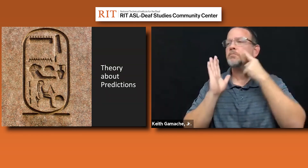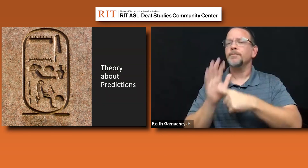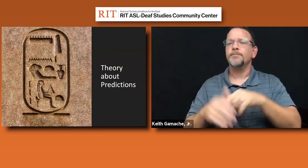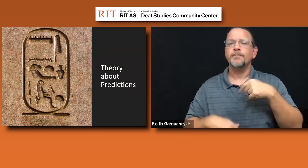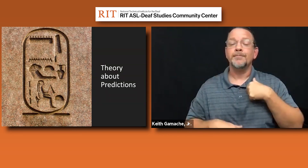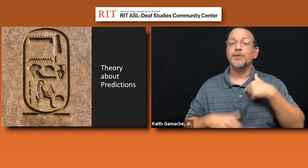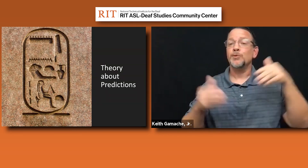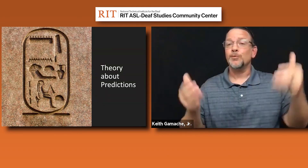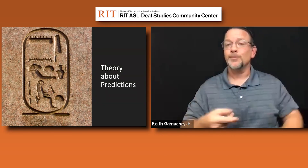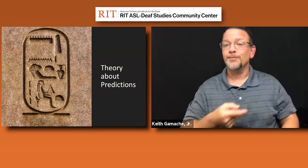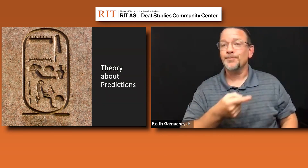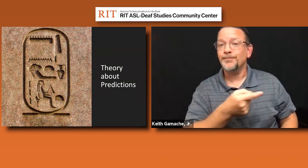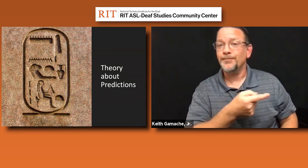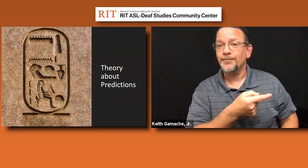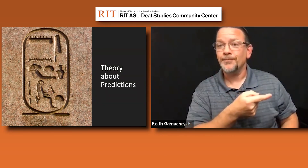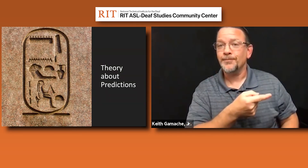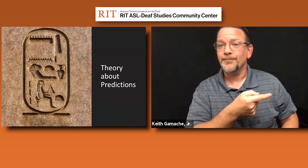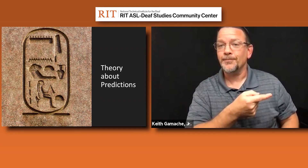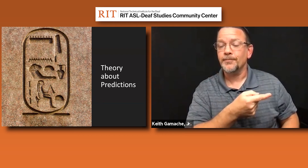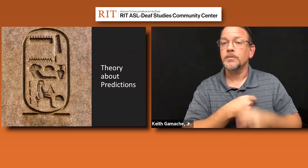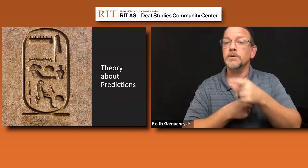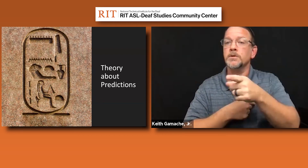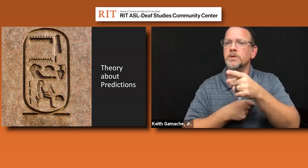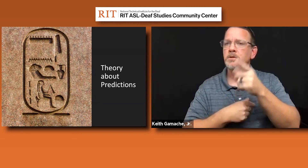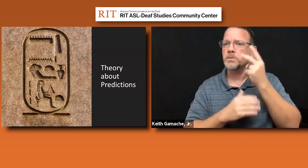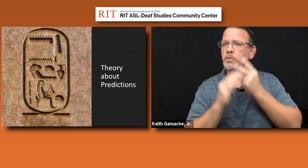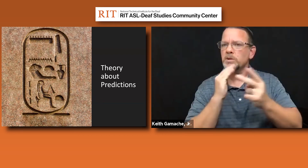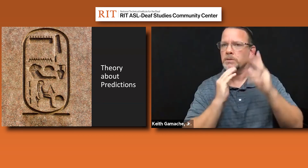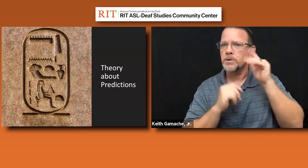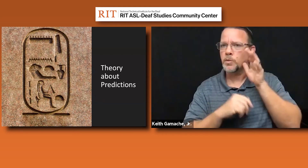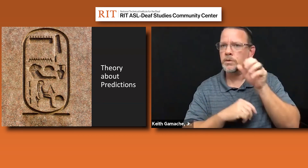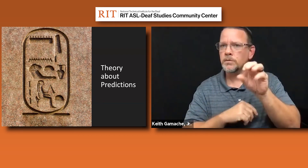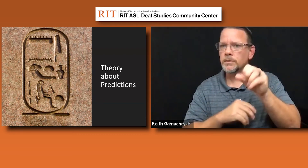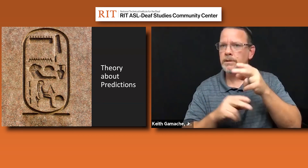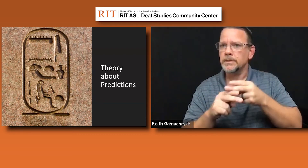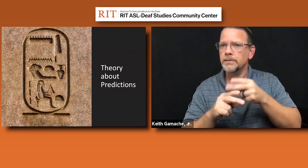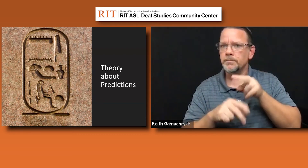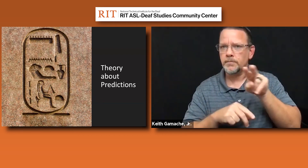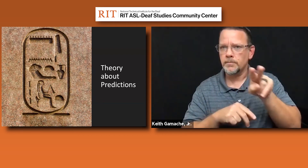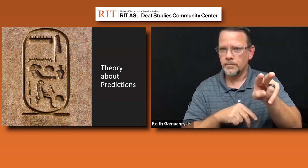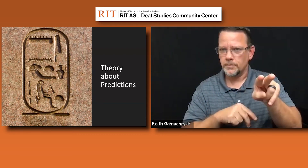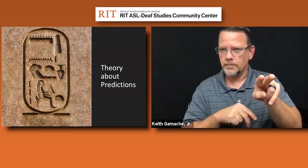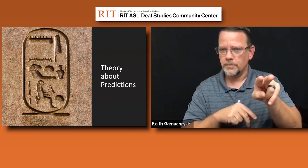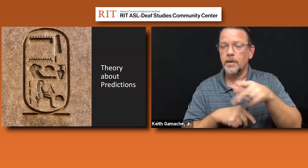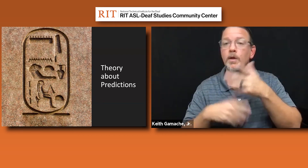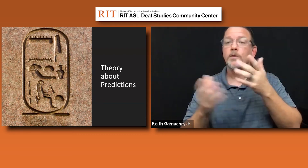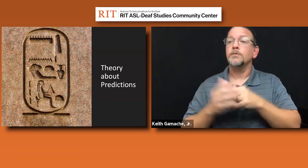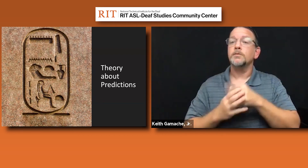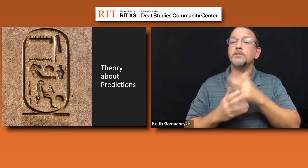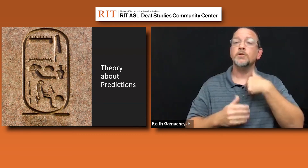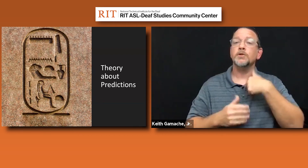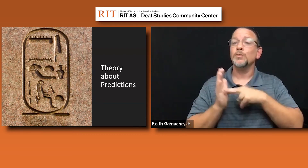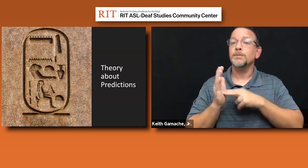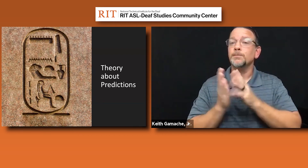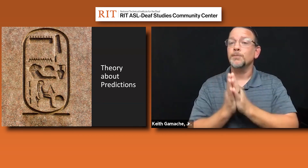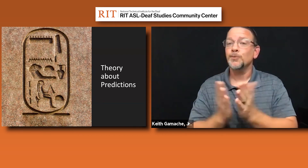you can rely on their prediction skills because if they know the topic, they know what you're talking about,